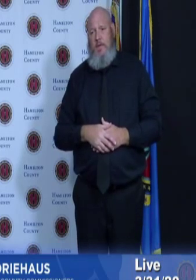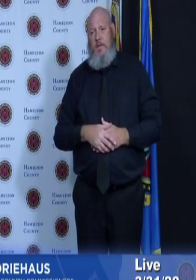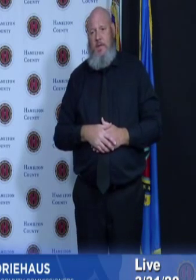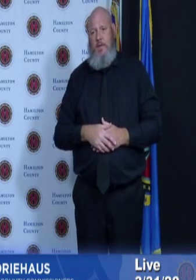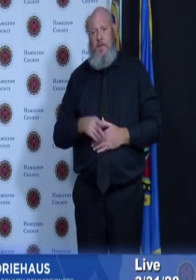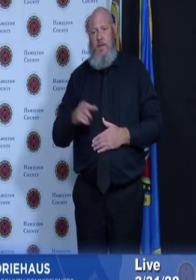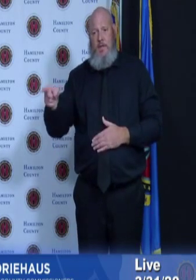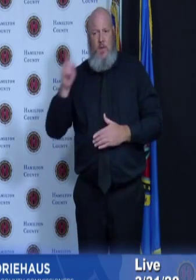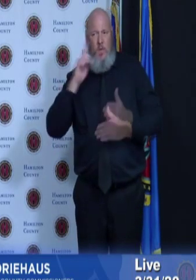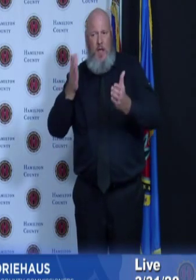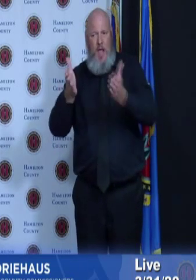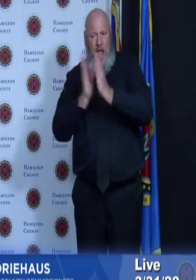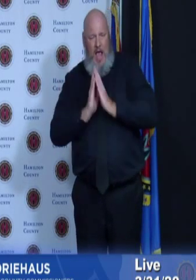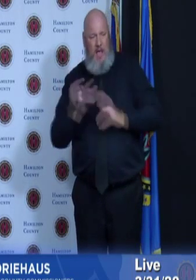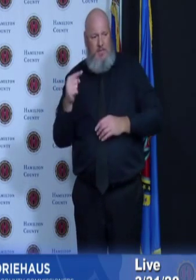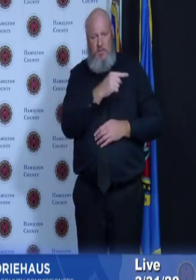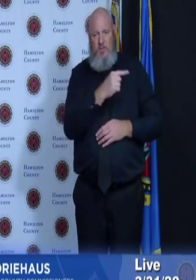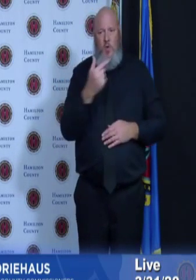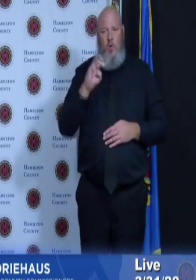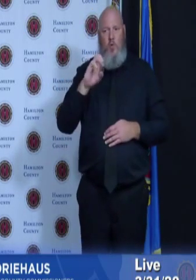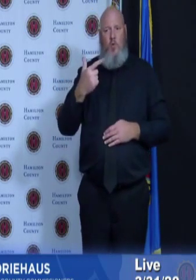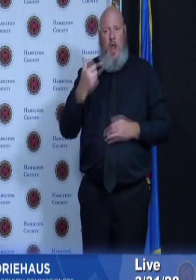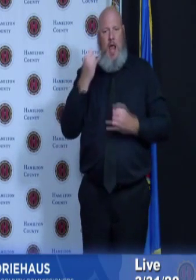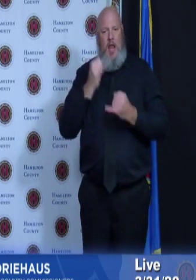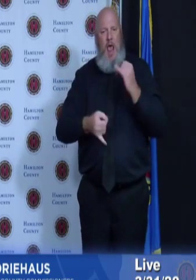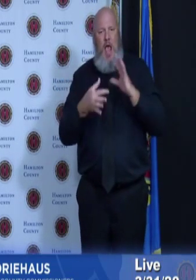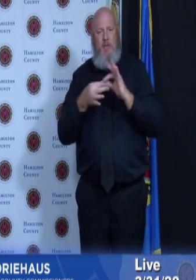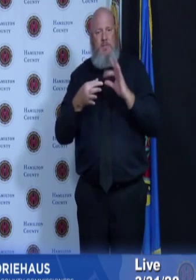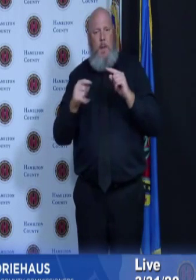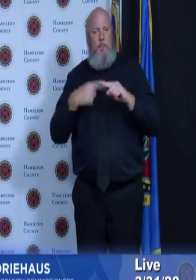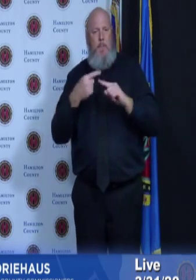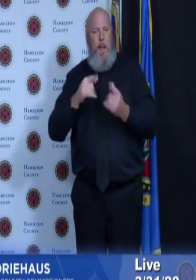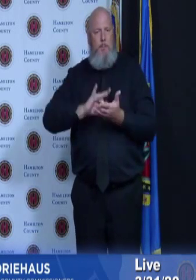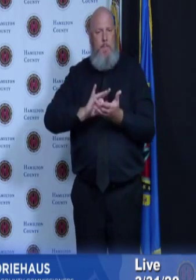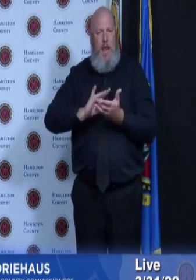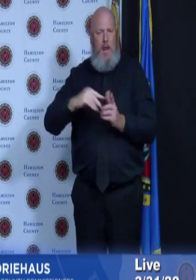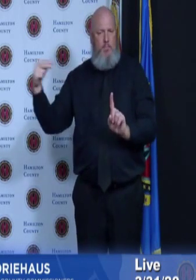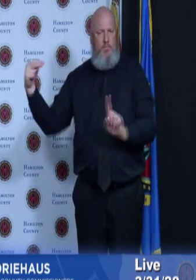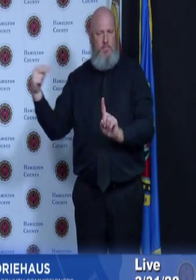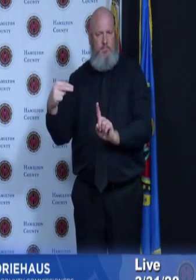but I do want to say that what you're doing is so important so I know it's